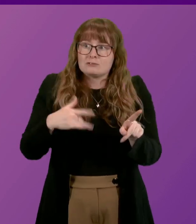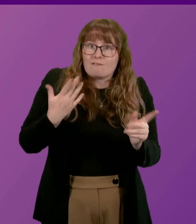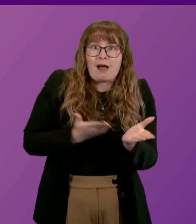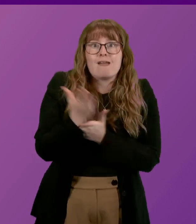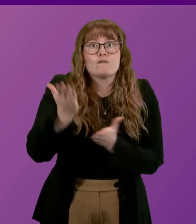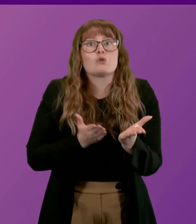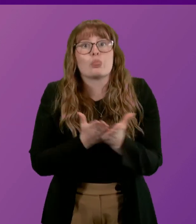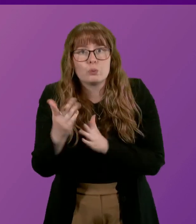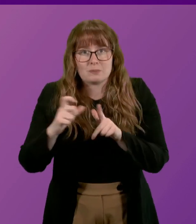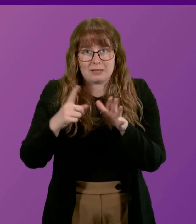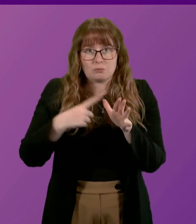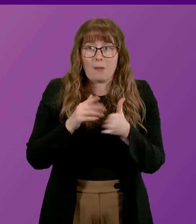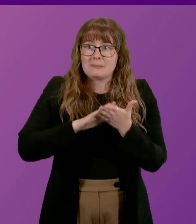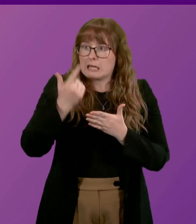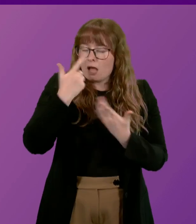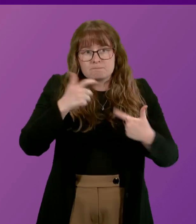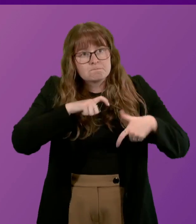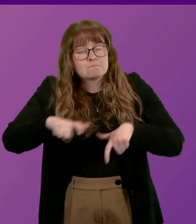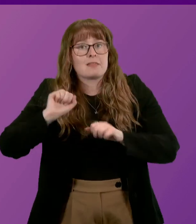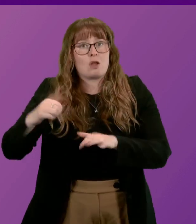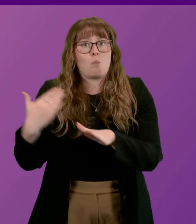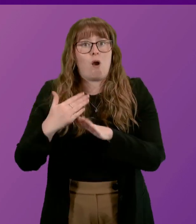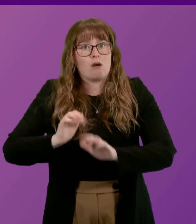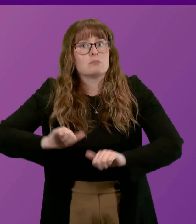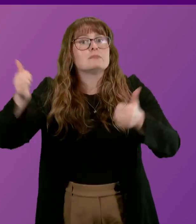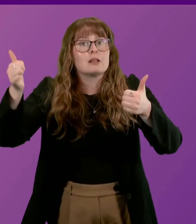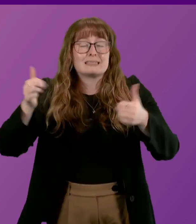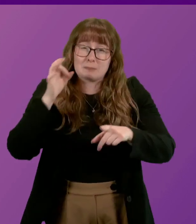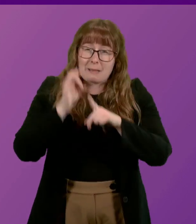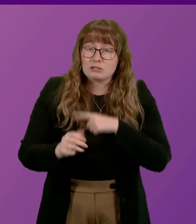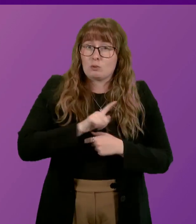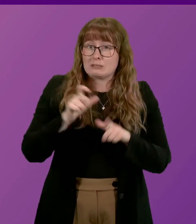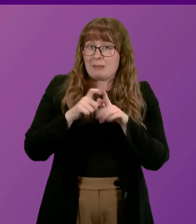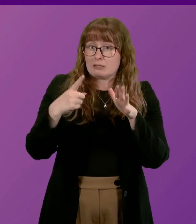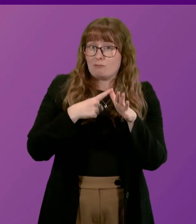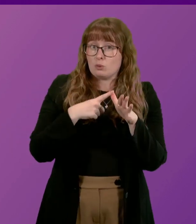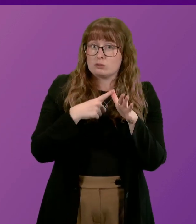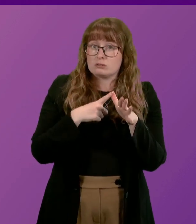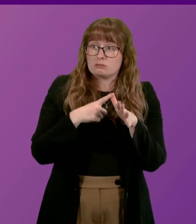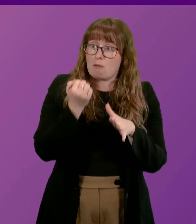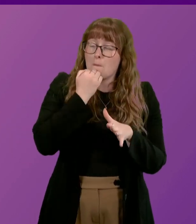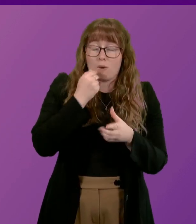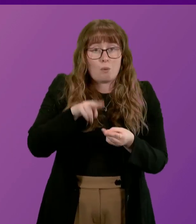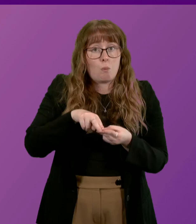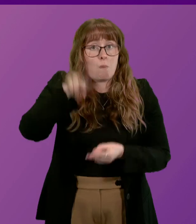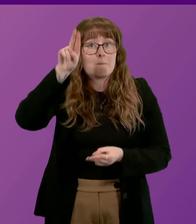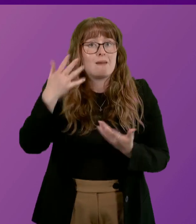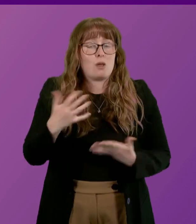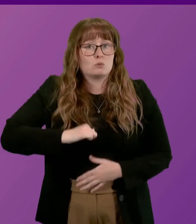abuse survivors, so that they can continue the good work that they do, especially when the number of domestic abuse cases in Scotland is rising?